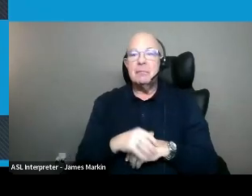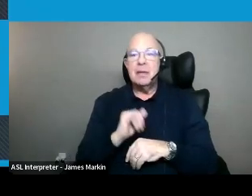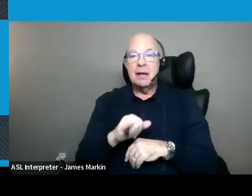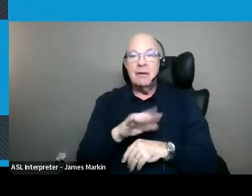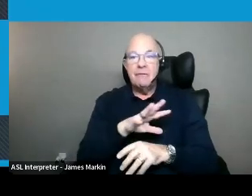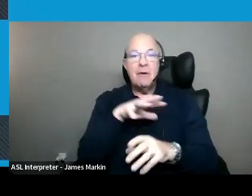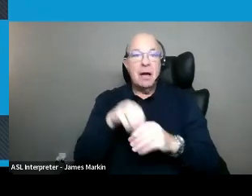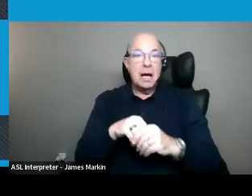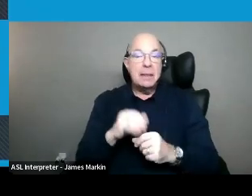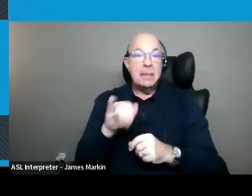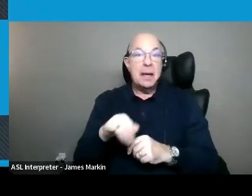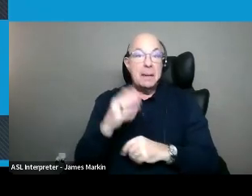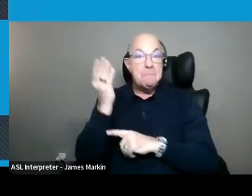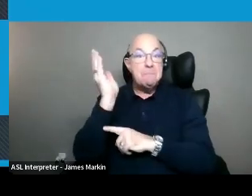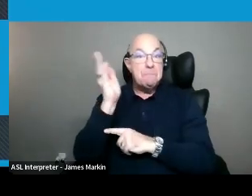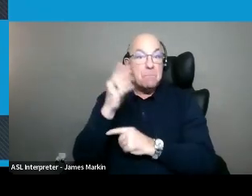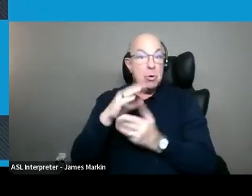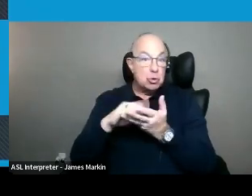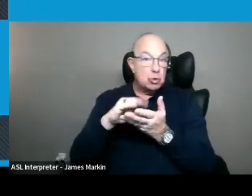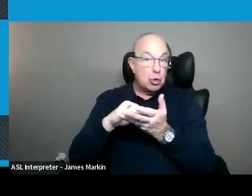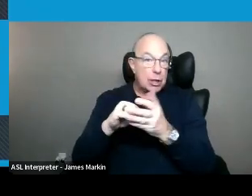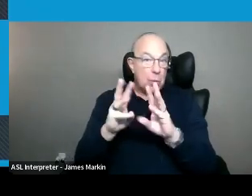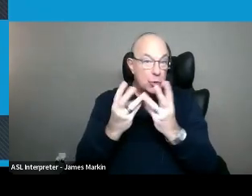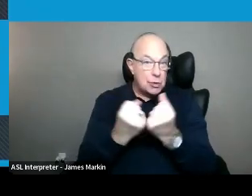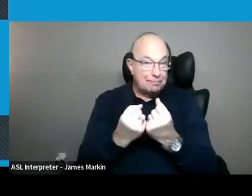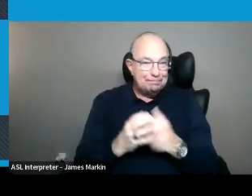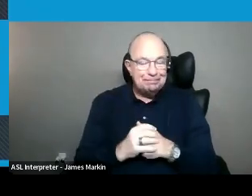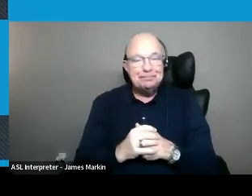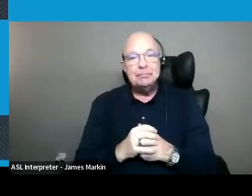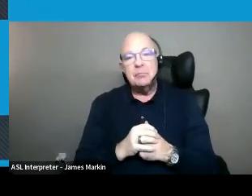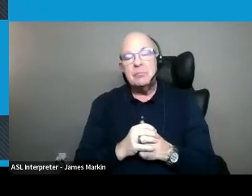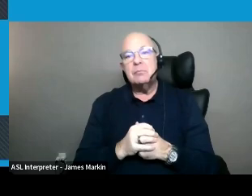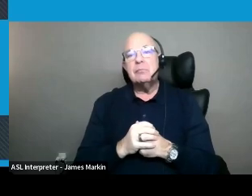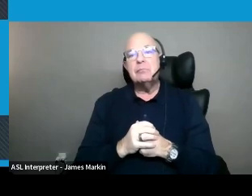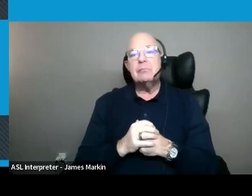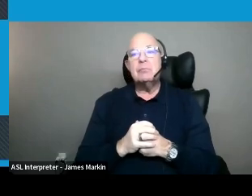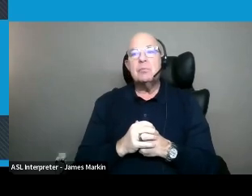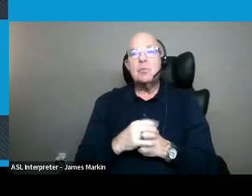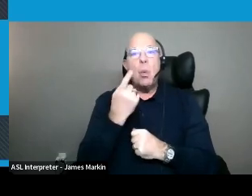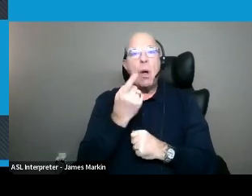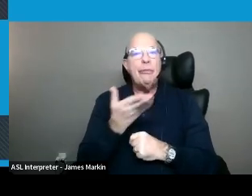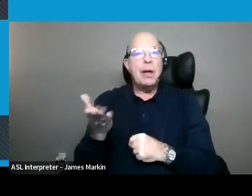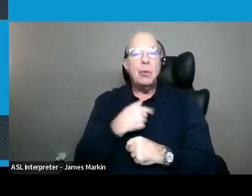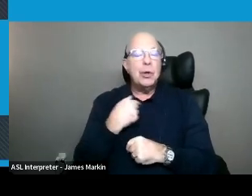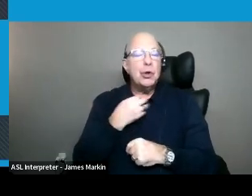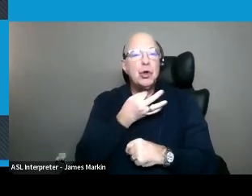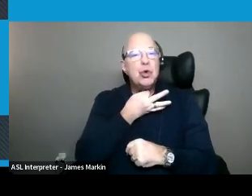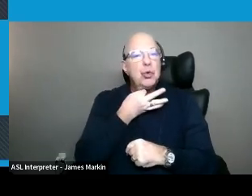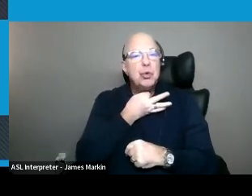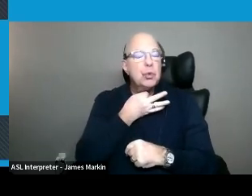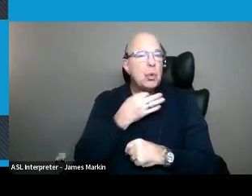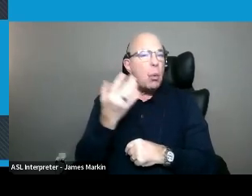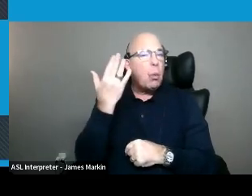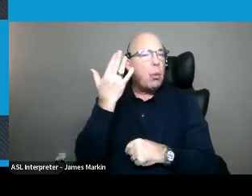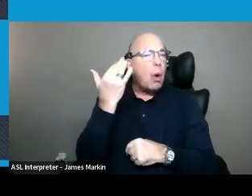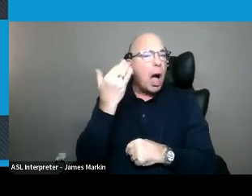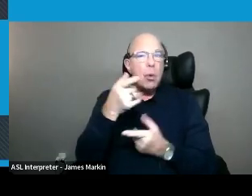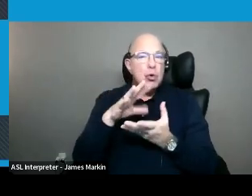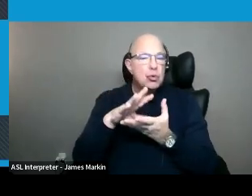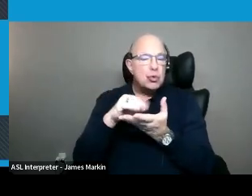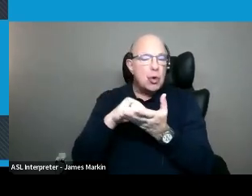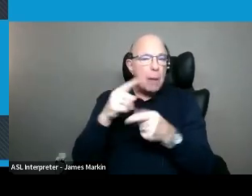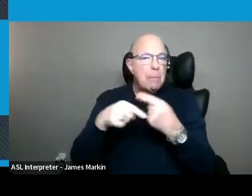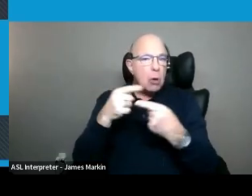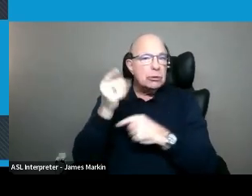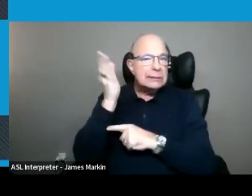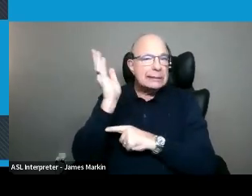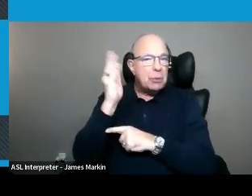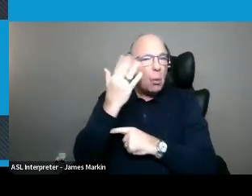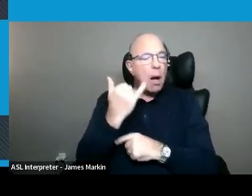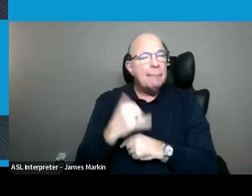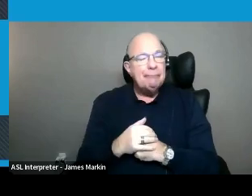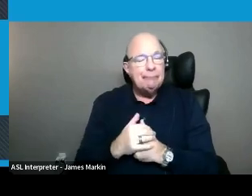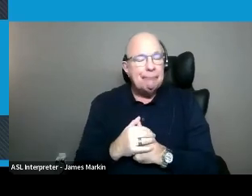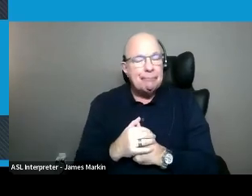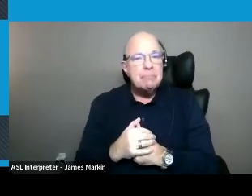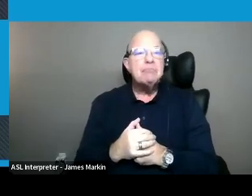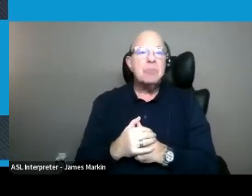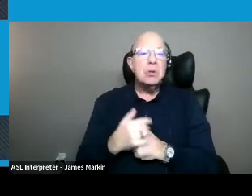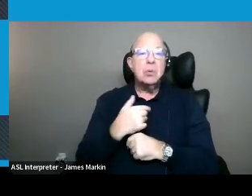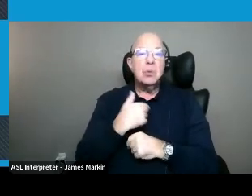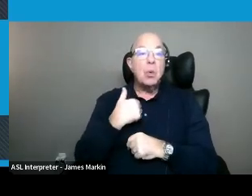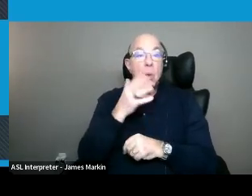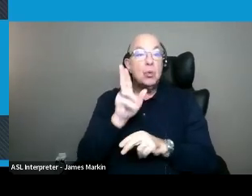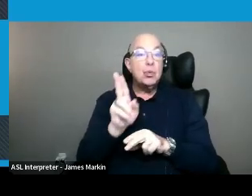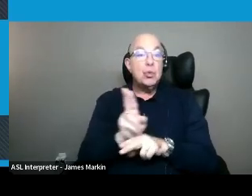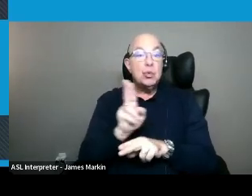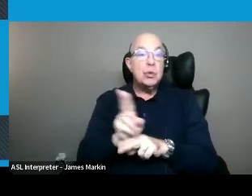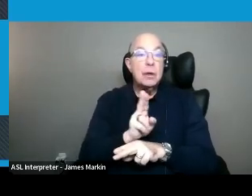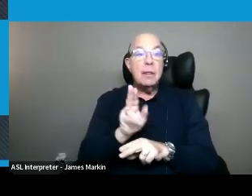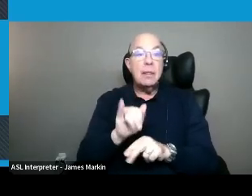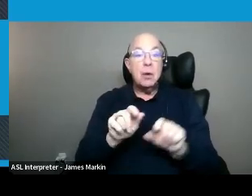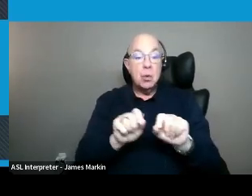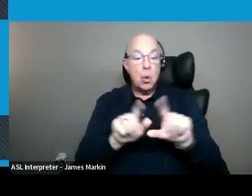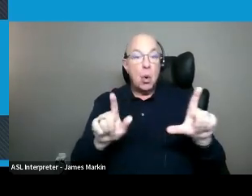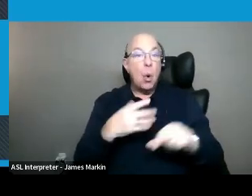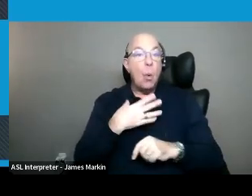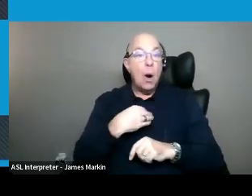Shannon Spencer (she/her): budget deputation learning session. And one thing we are very curious about is to know why you wanted to learn more about deputations. So, we will be using, the whiteboard